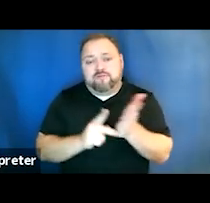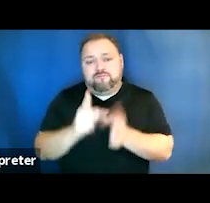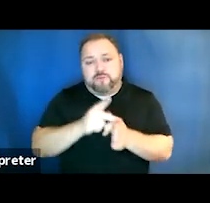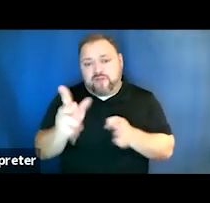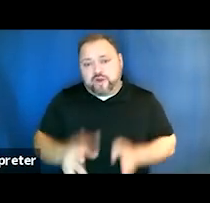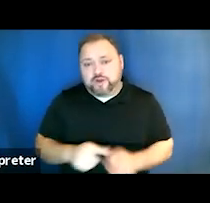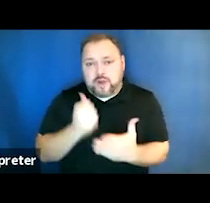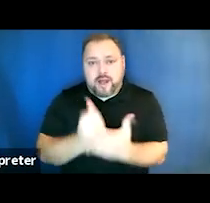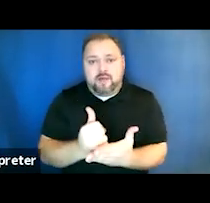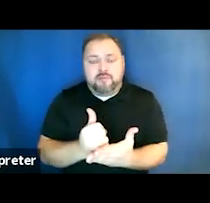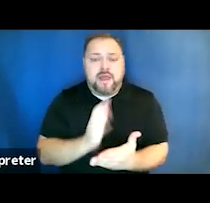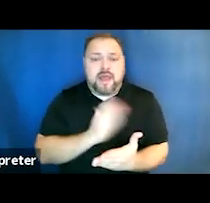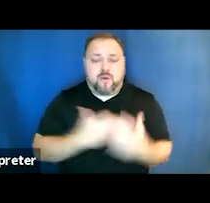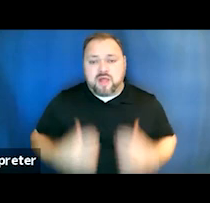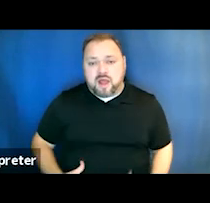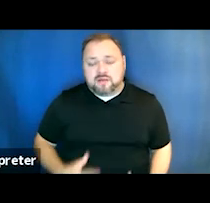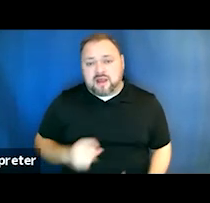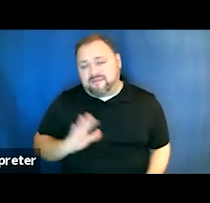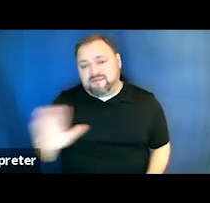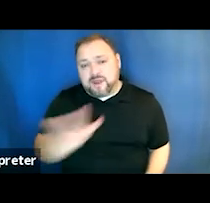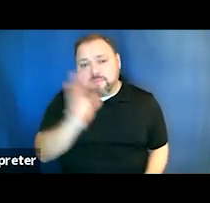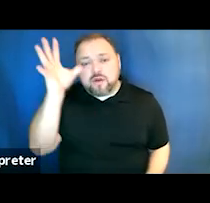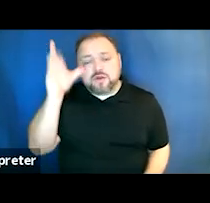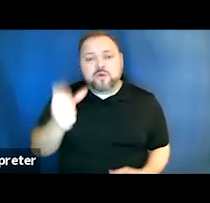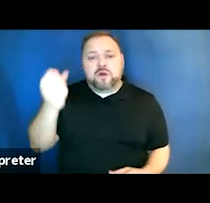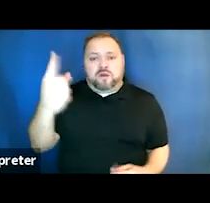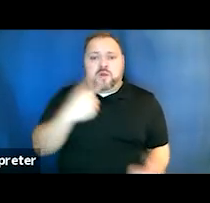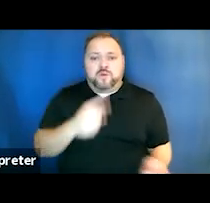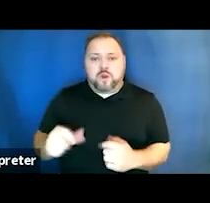help our clients and their parents understand what's going on with them.